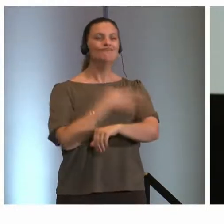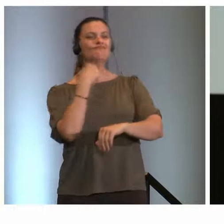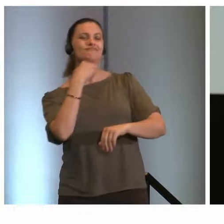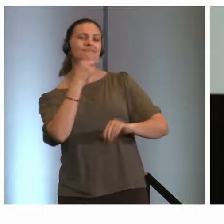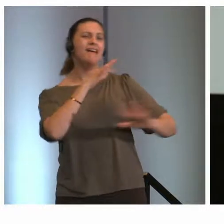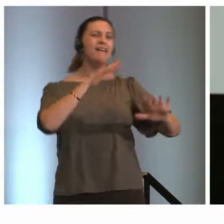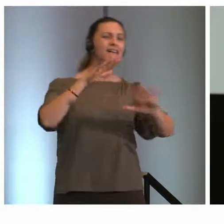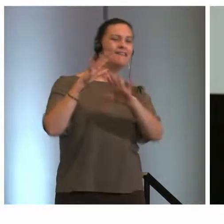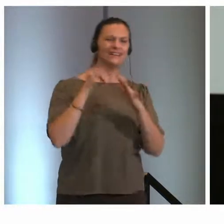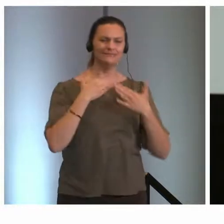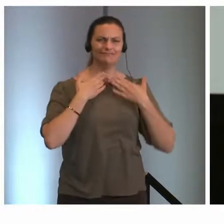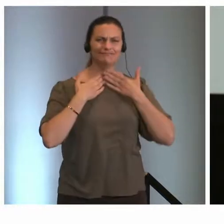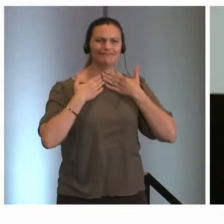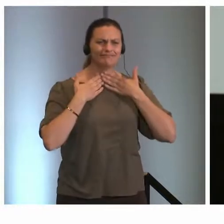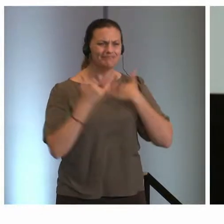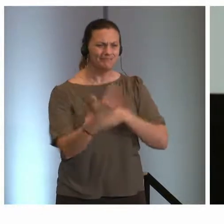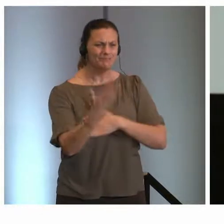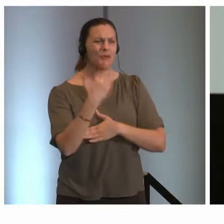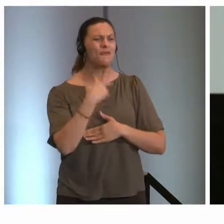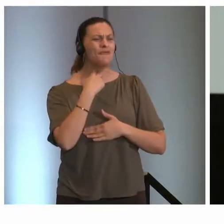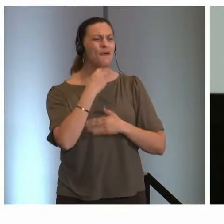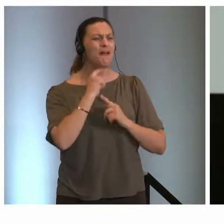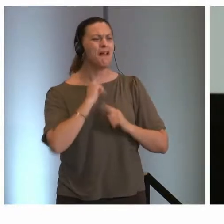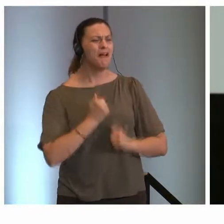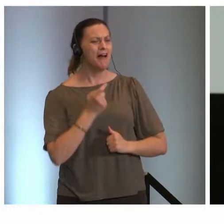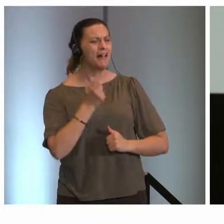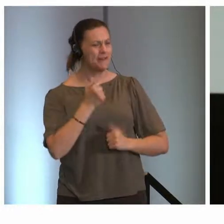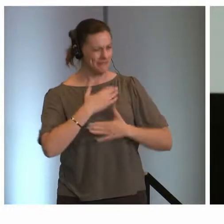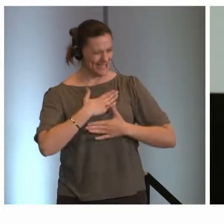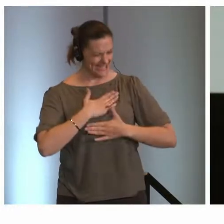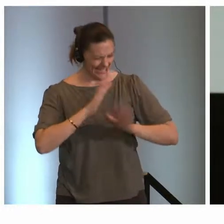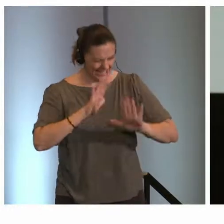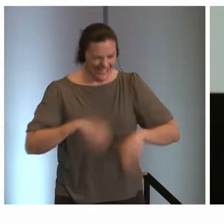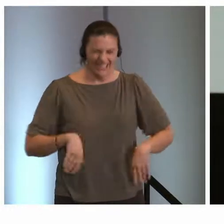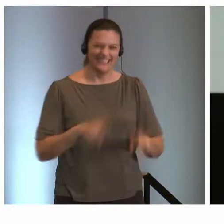blast at karaoke, hence my hoarseness this morning.